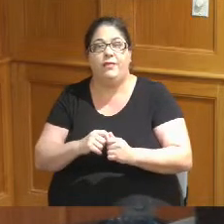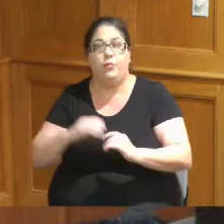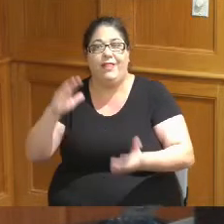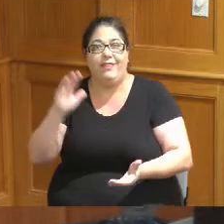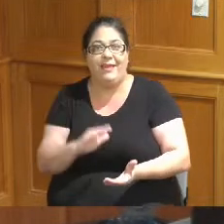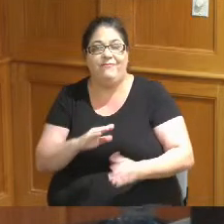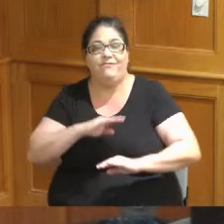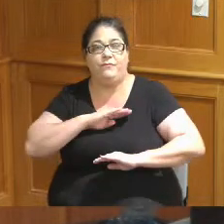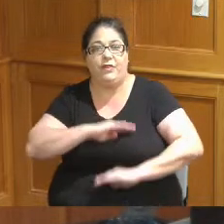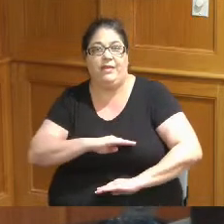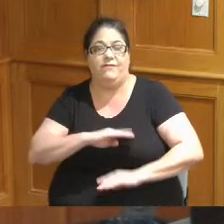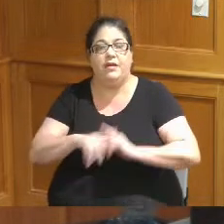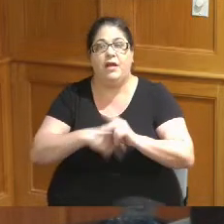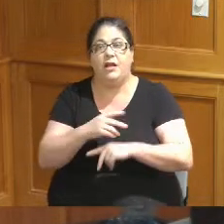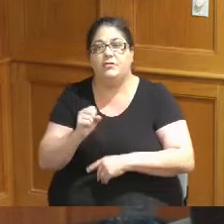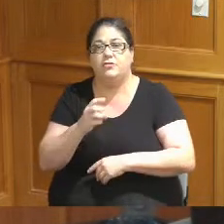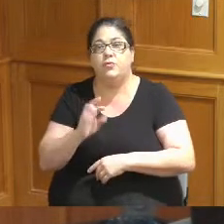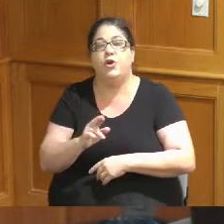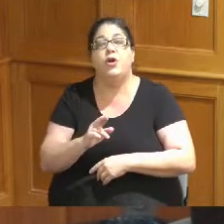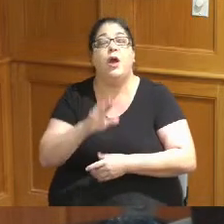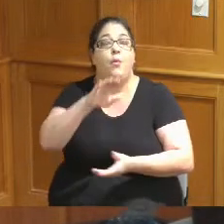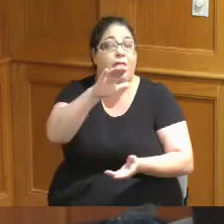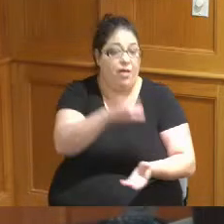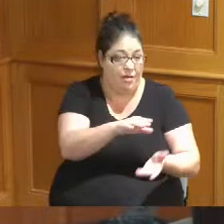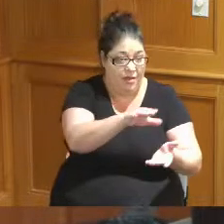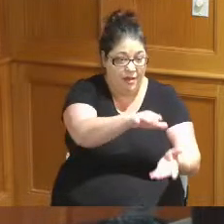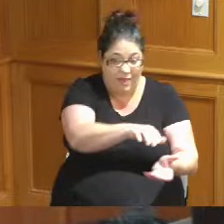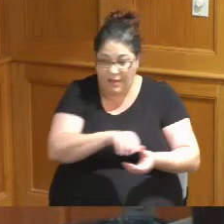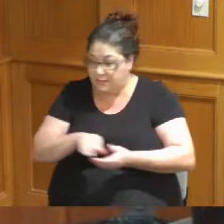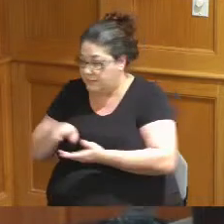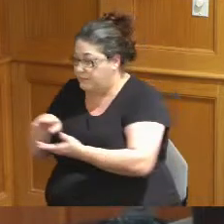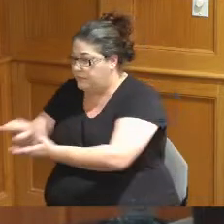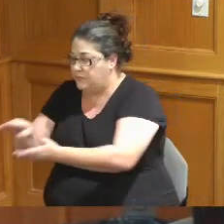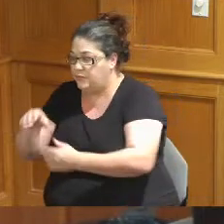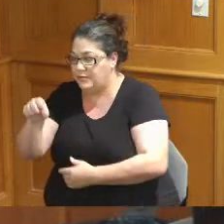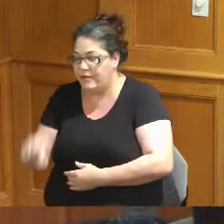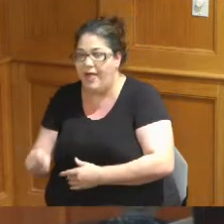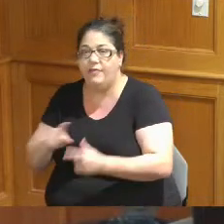flow and convey it to the South where it will discharge back into the existing sewer we are